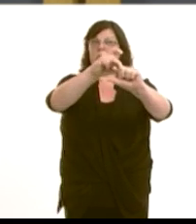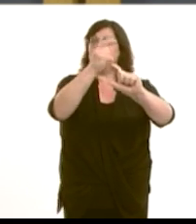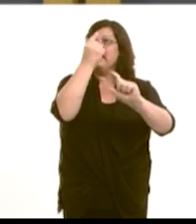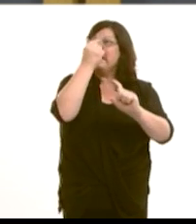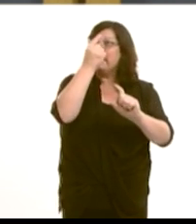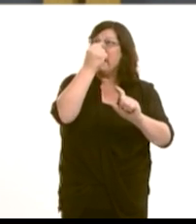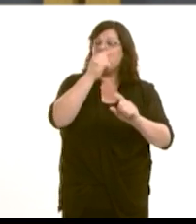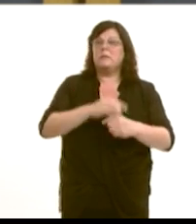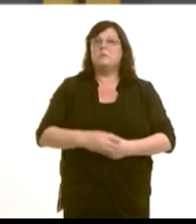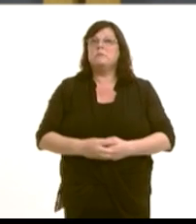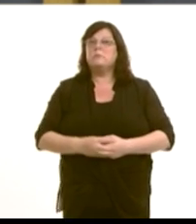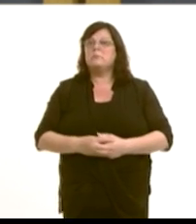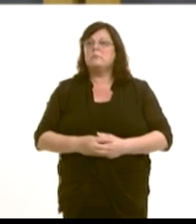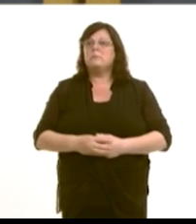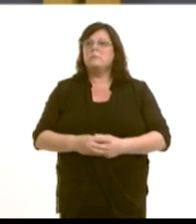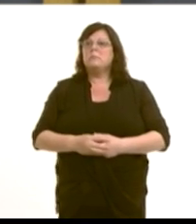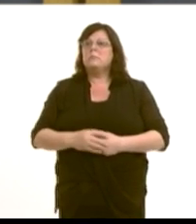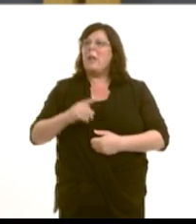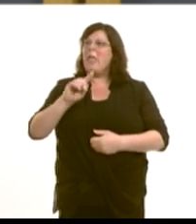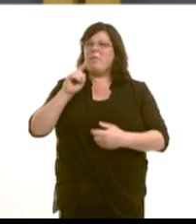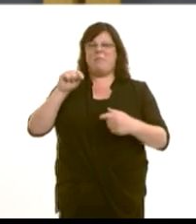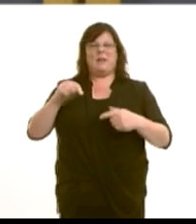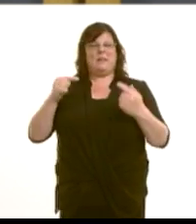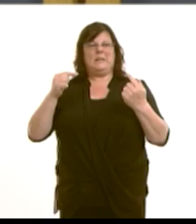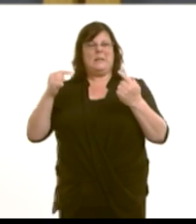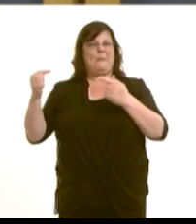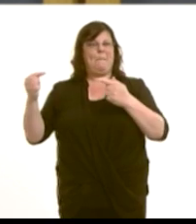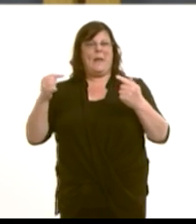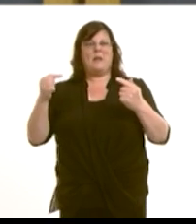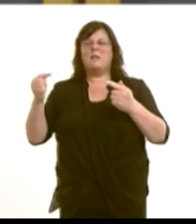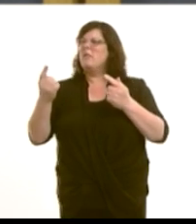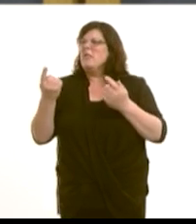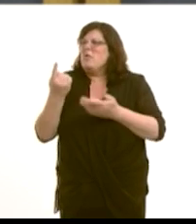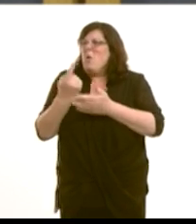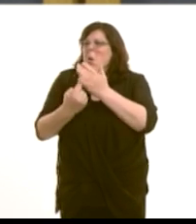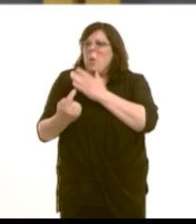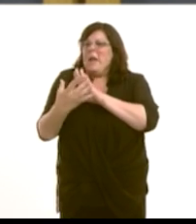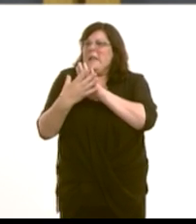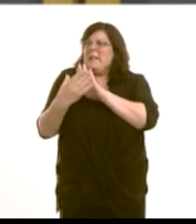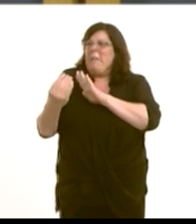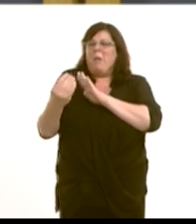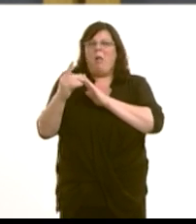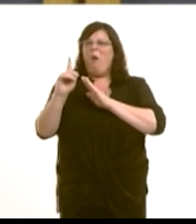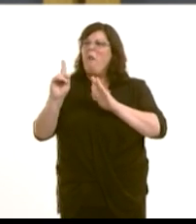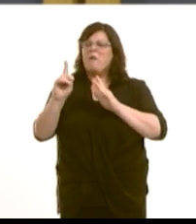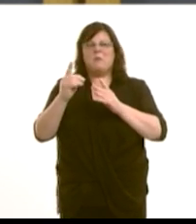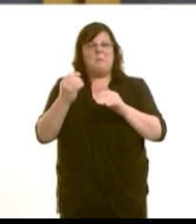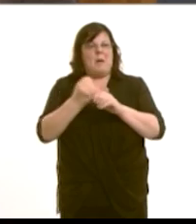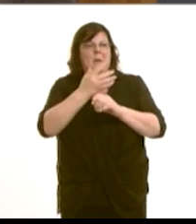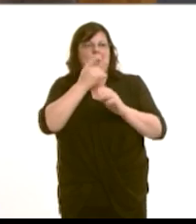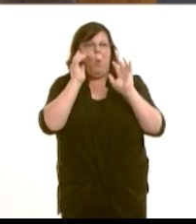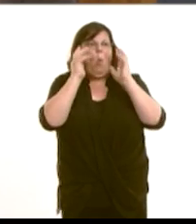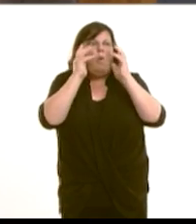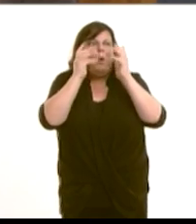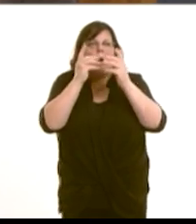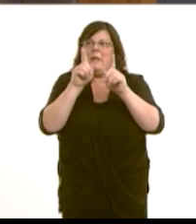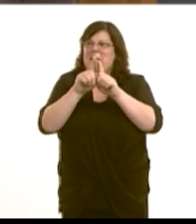that this debate now is another example of scaremongering, which we had both before Brexit